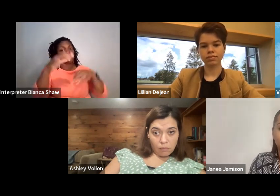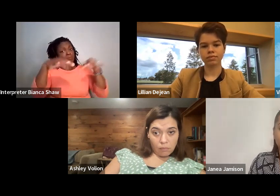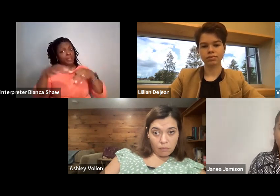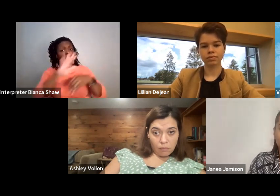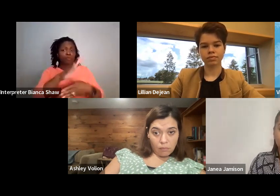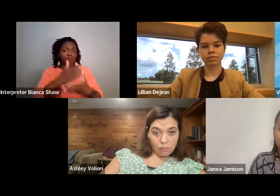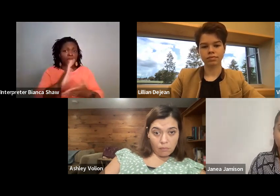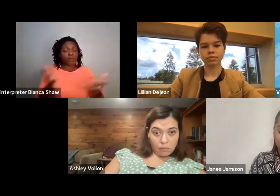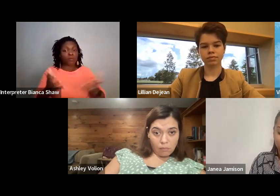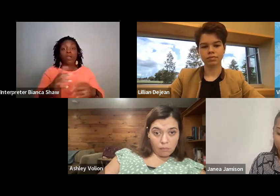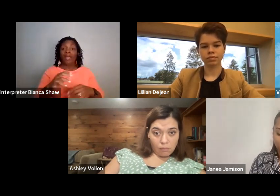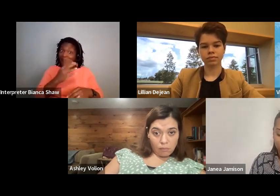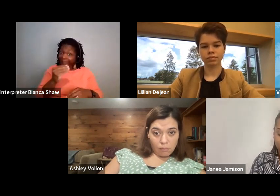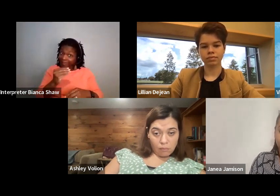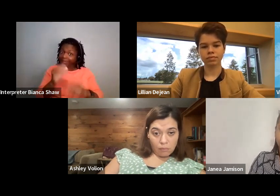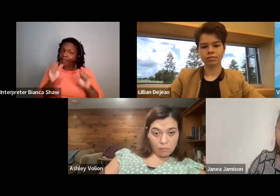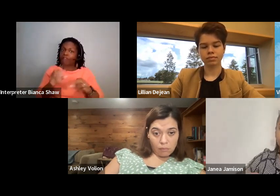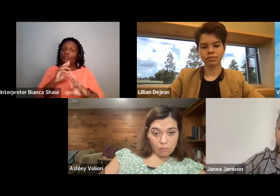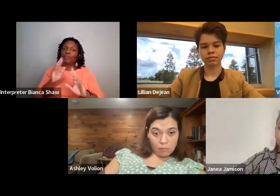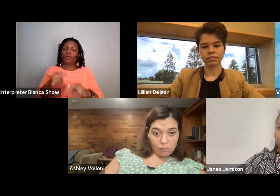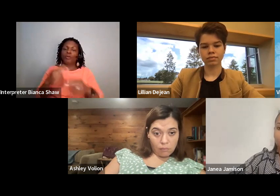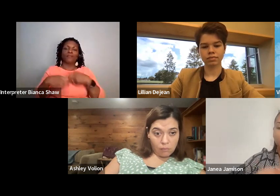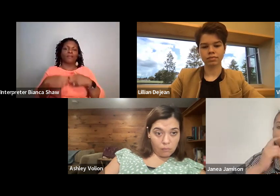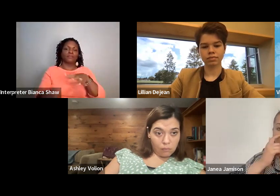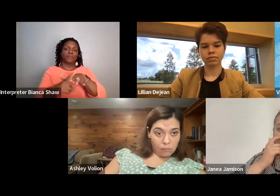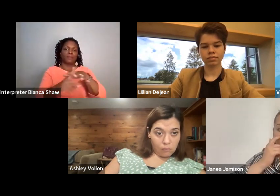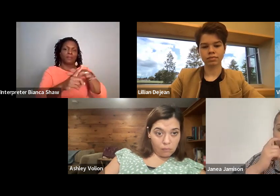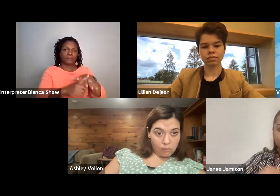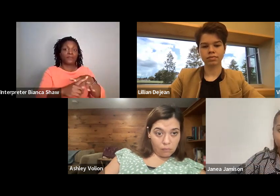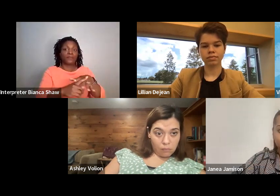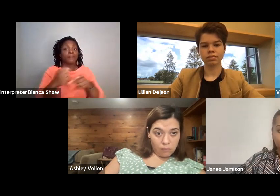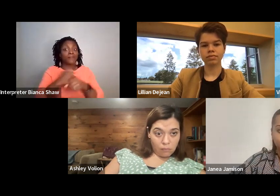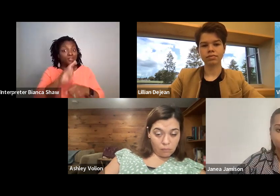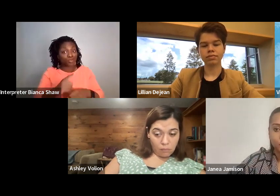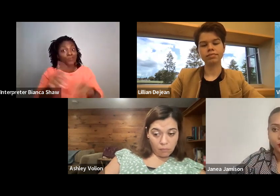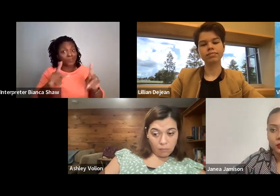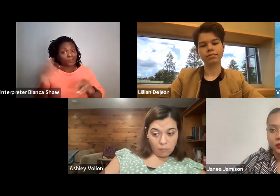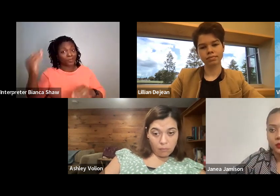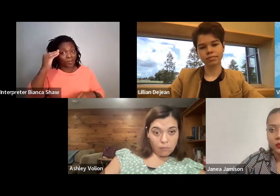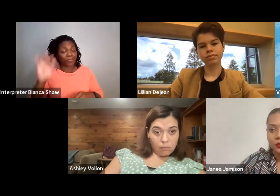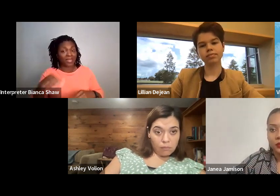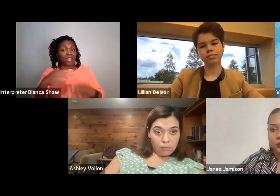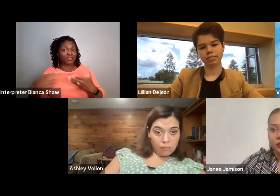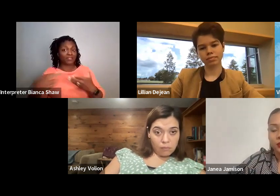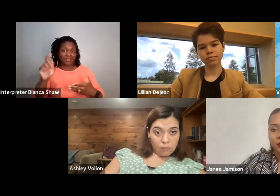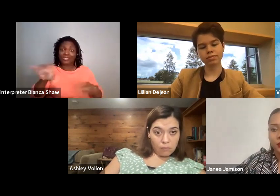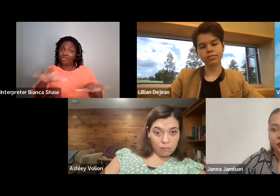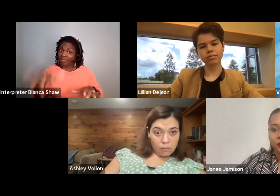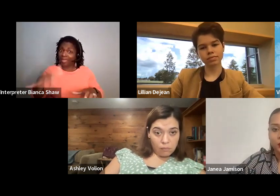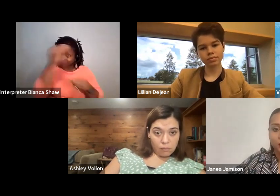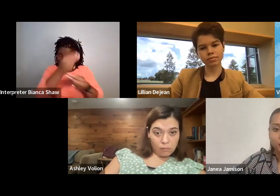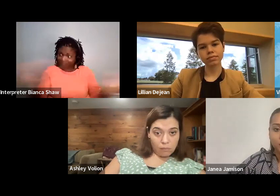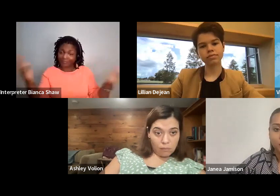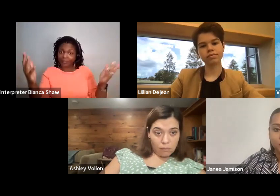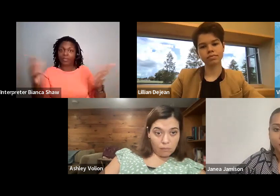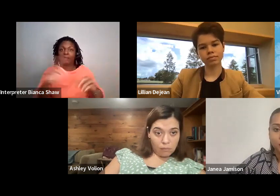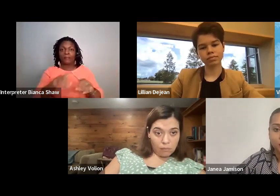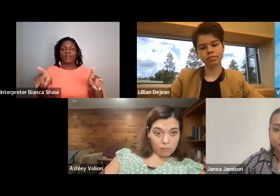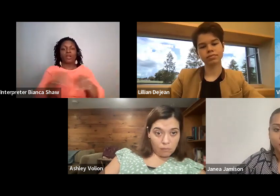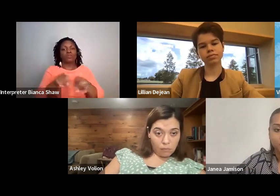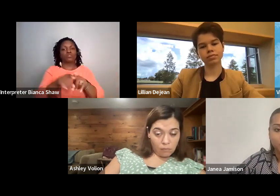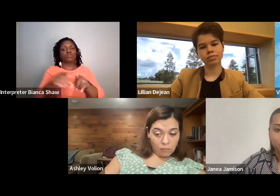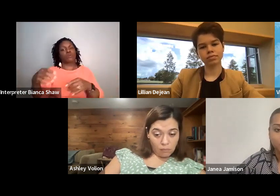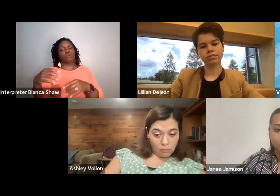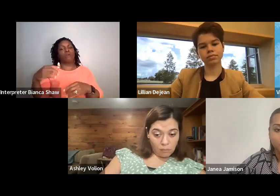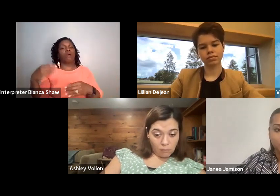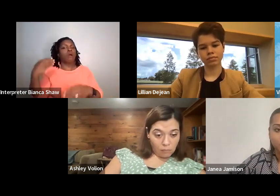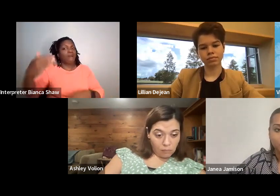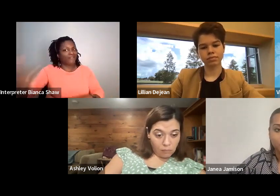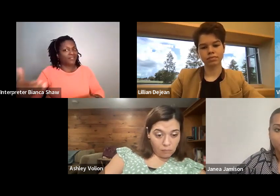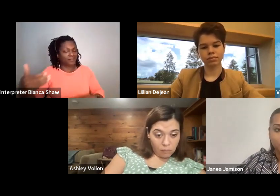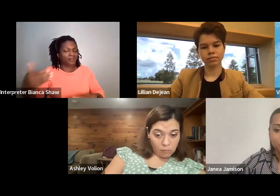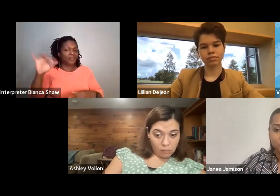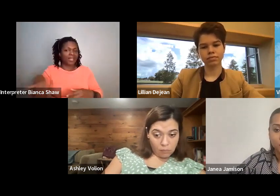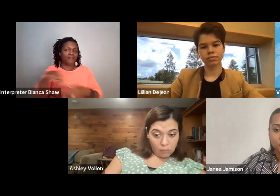I think the difficulty with that is one making sure folks know that that's a resource, and also understanding that it so often is those voters who know their rights, who are calling it to lines like that.